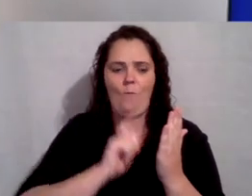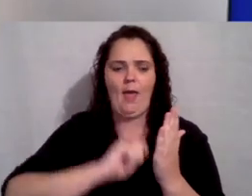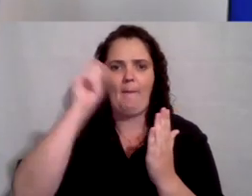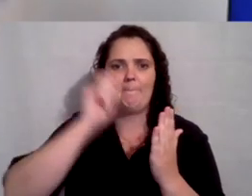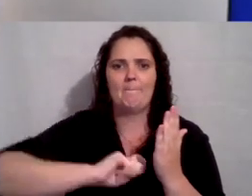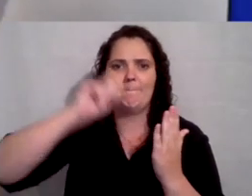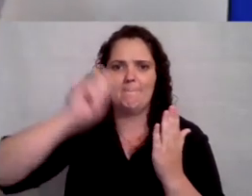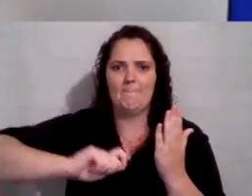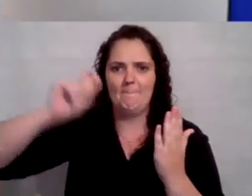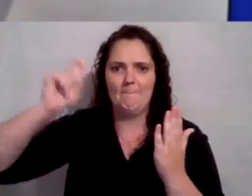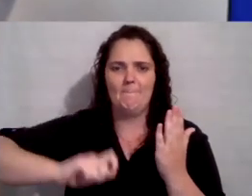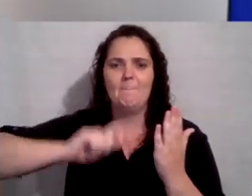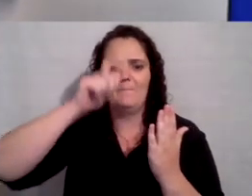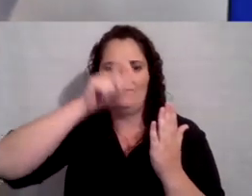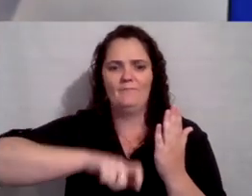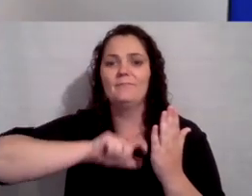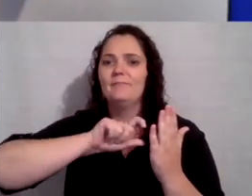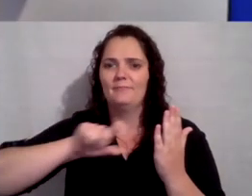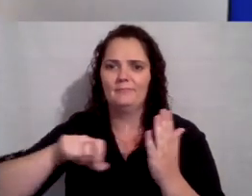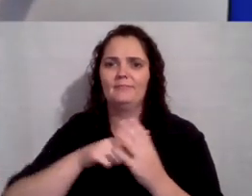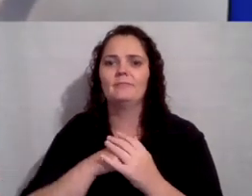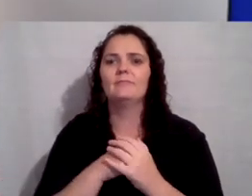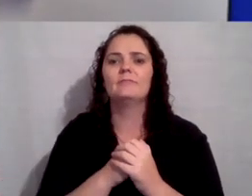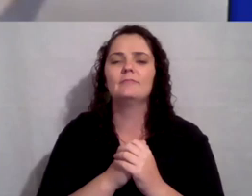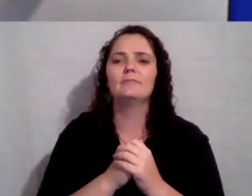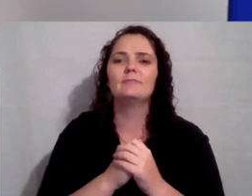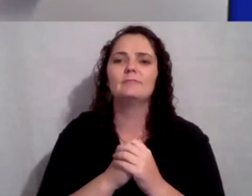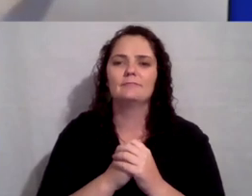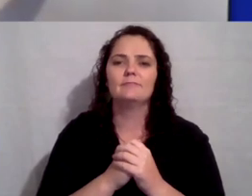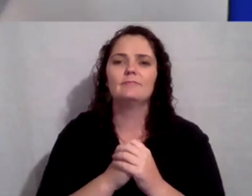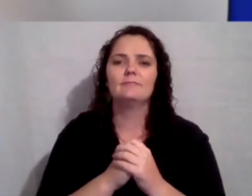vertically for the second pass okay